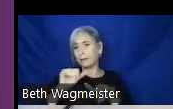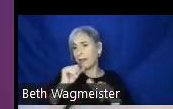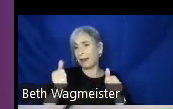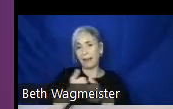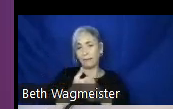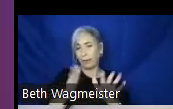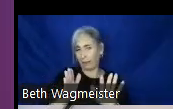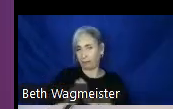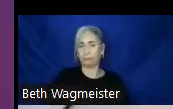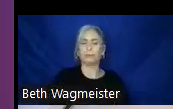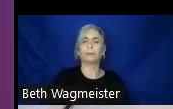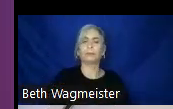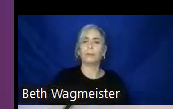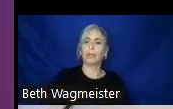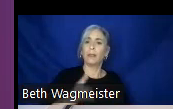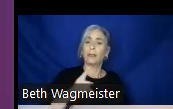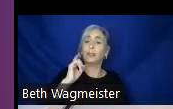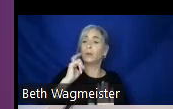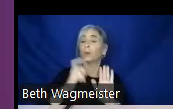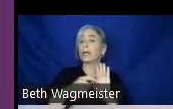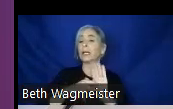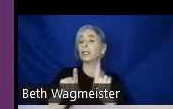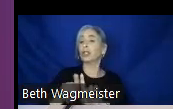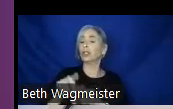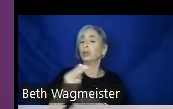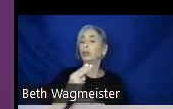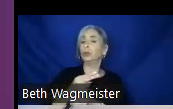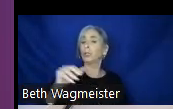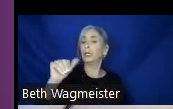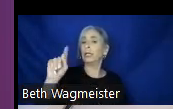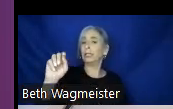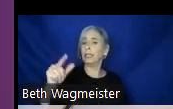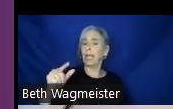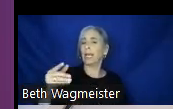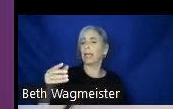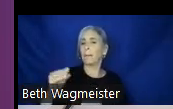So this is a shout out to everyone to use ATAG more. Hidde you and I try to